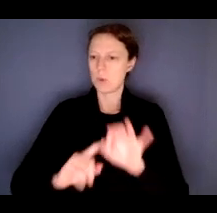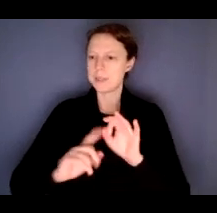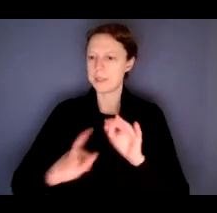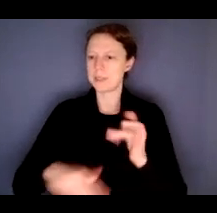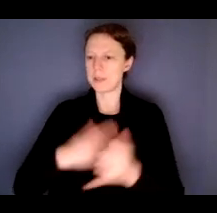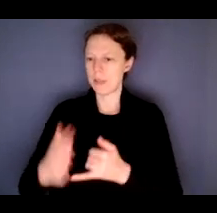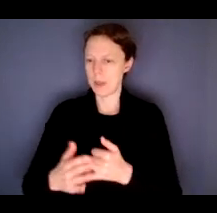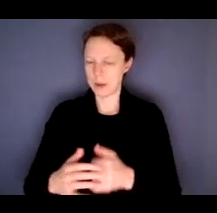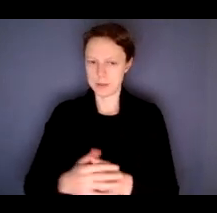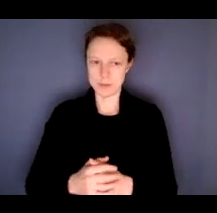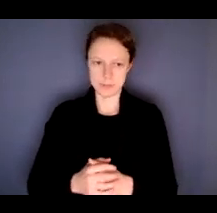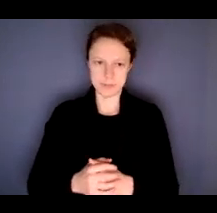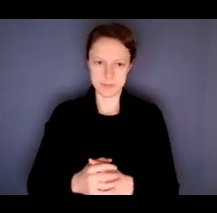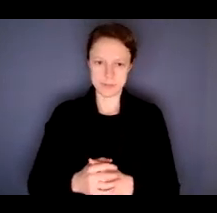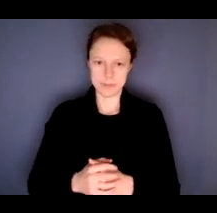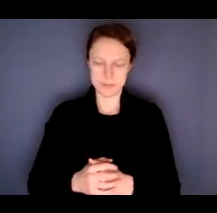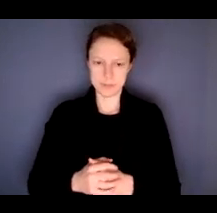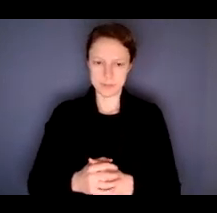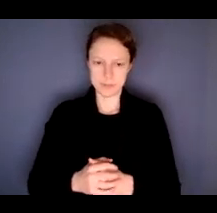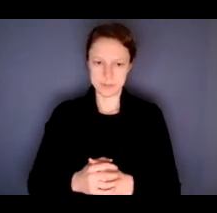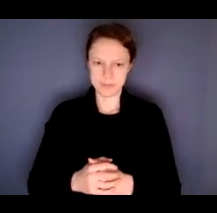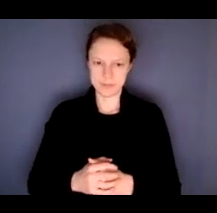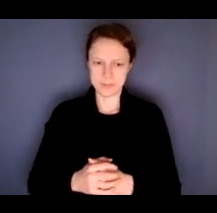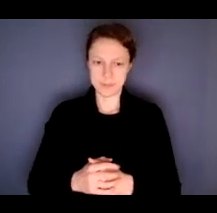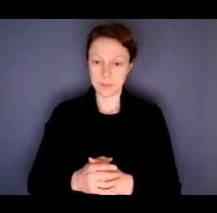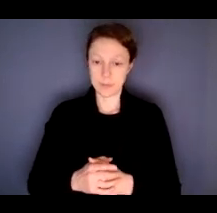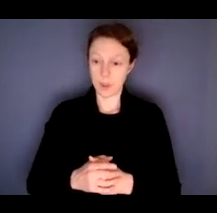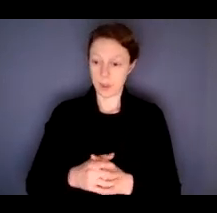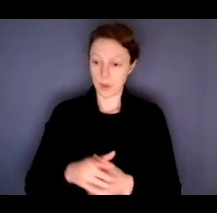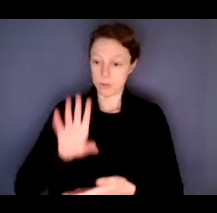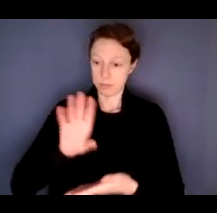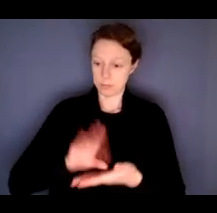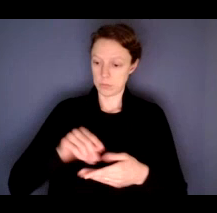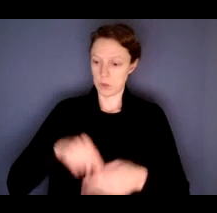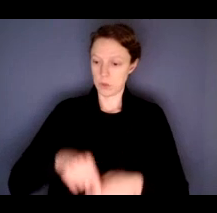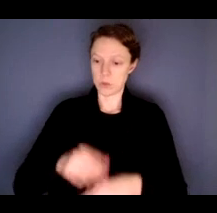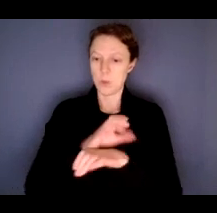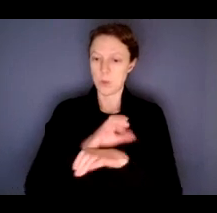Just letting you know that the webinar is being recorded as normal and we will be publishing